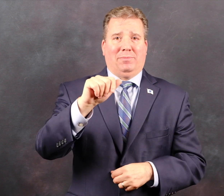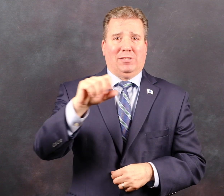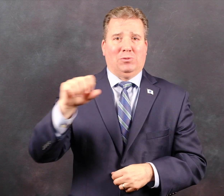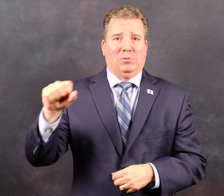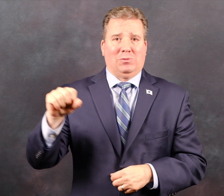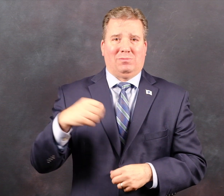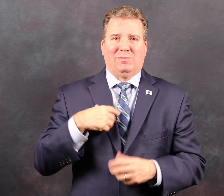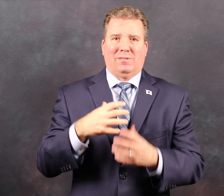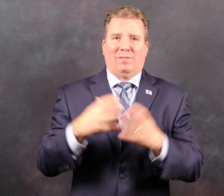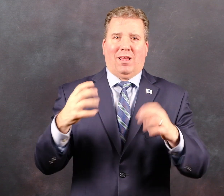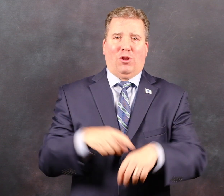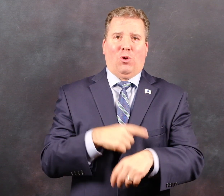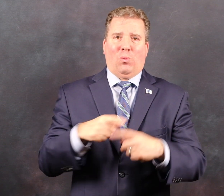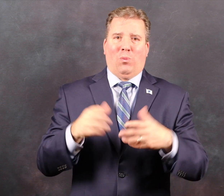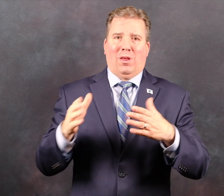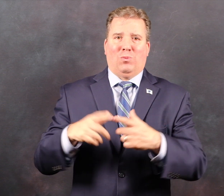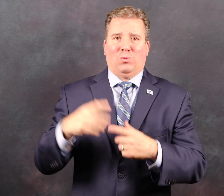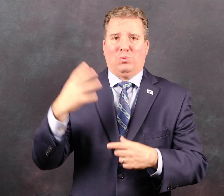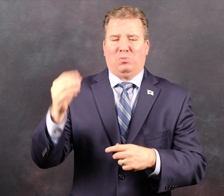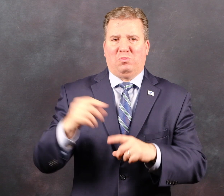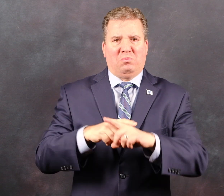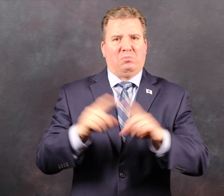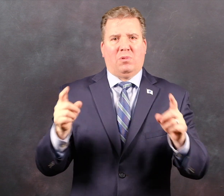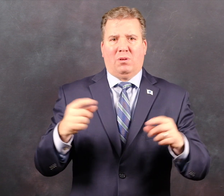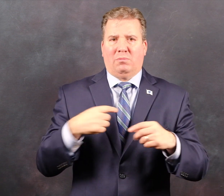These trainings are available upon request.